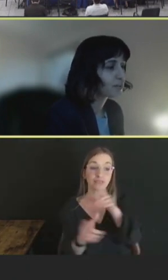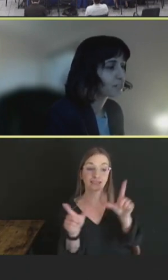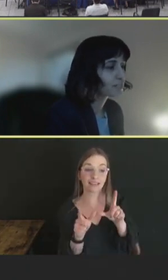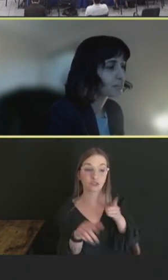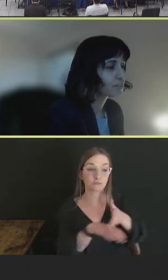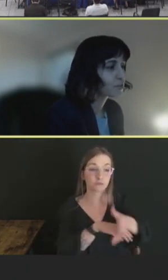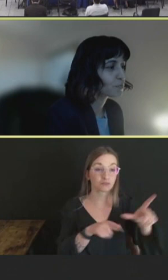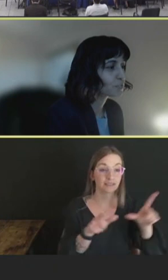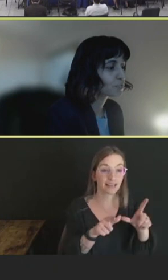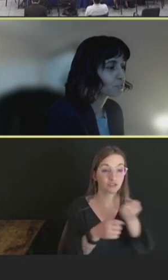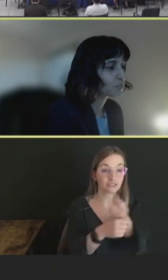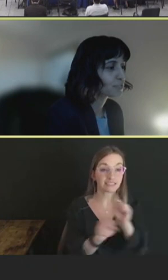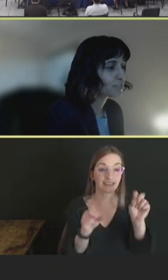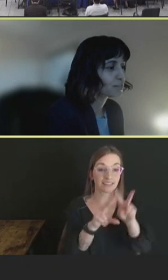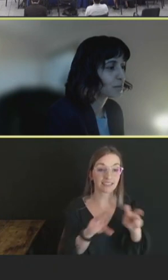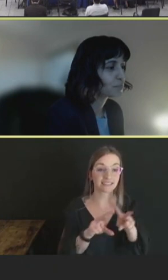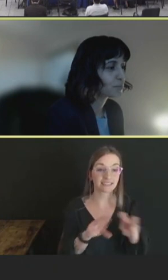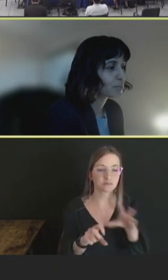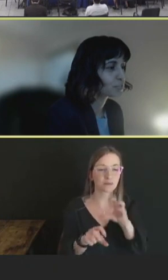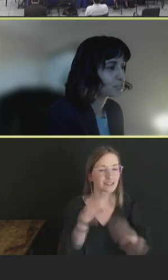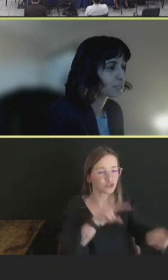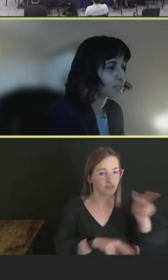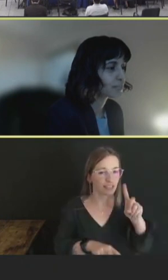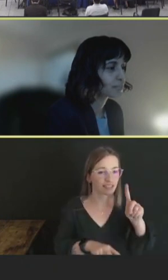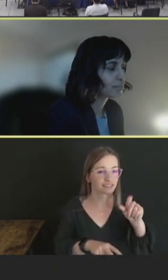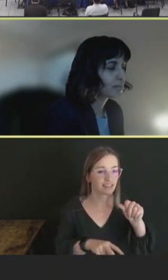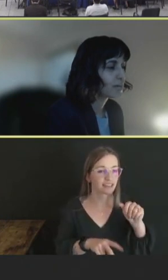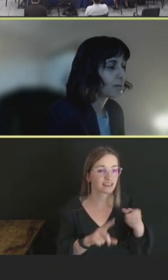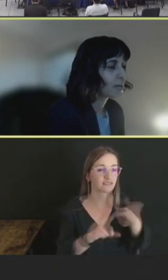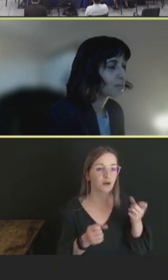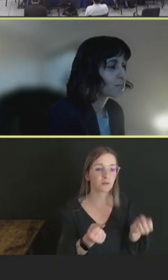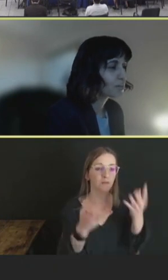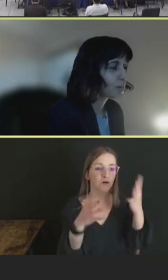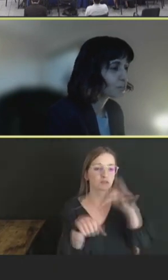surveillance data from multiple sources in epidemiological settings. And communication